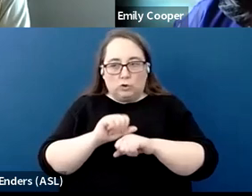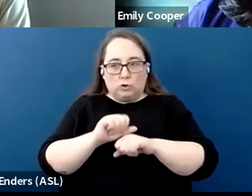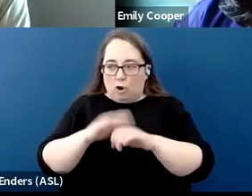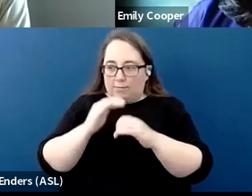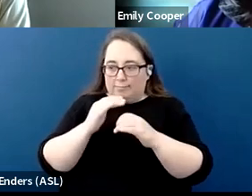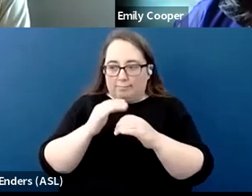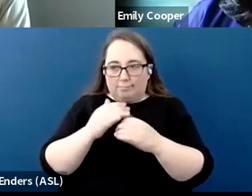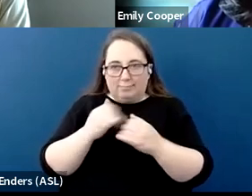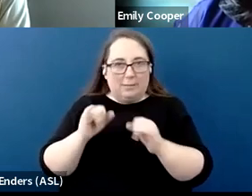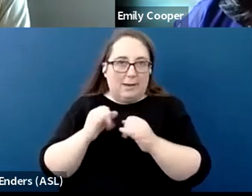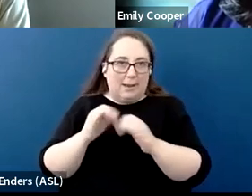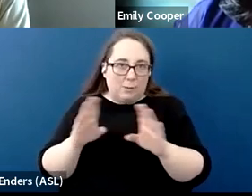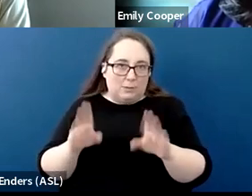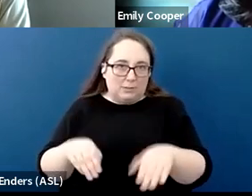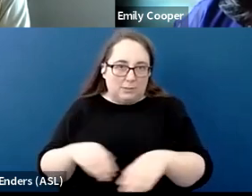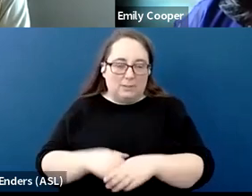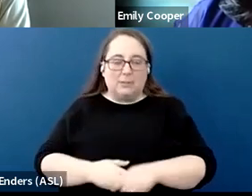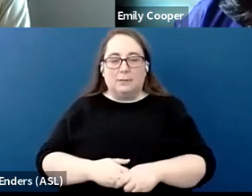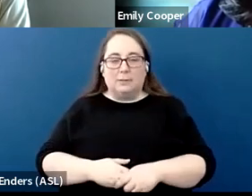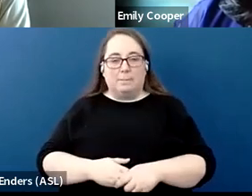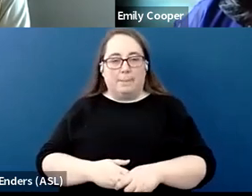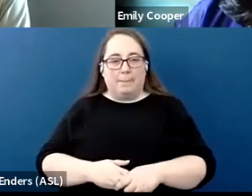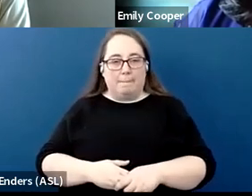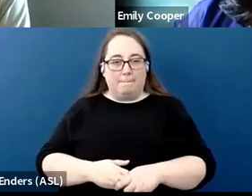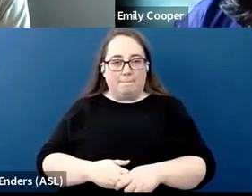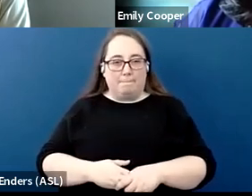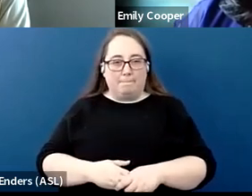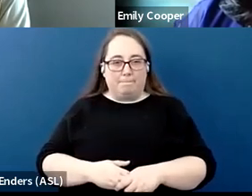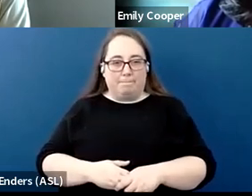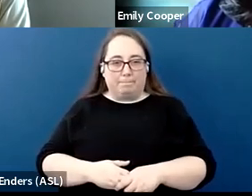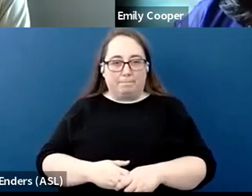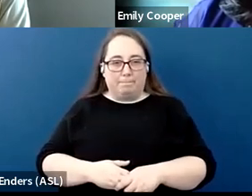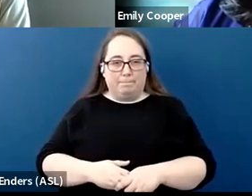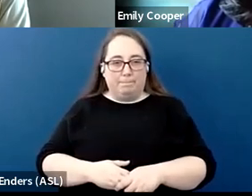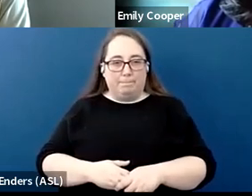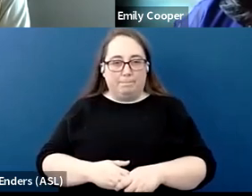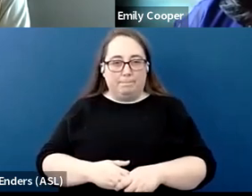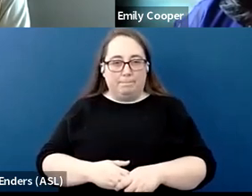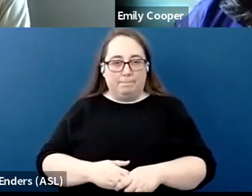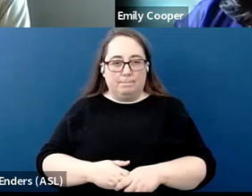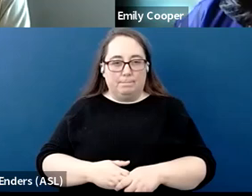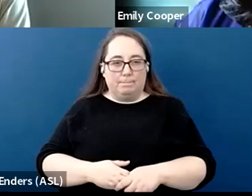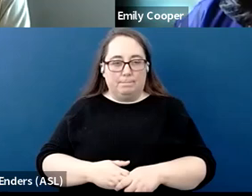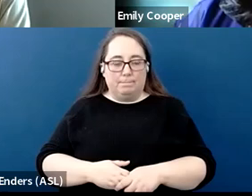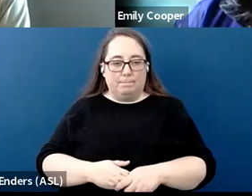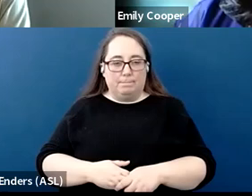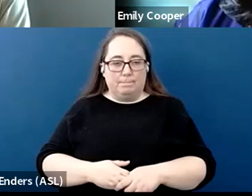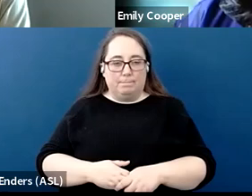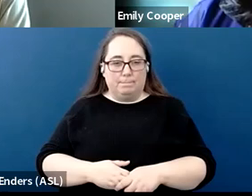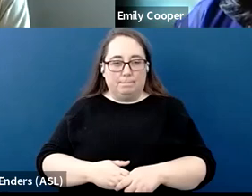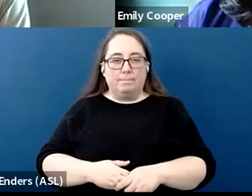It had that in the books for a while. We combined it with session 811 resources to continue to bring